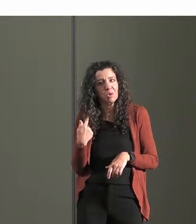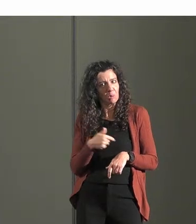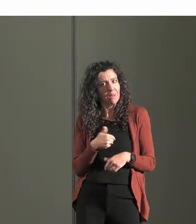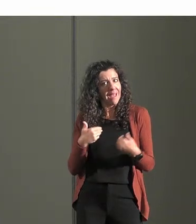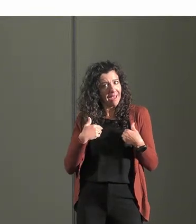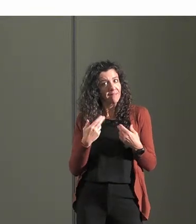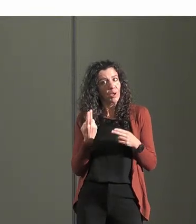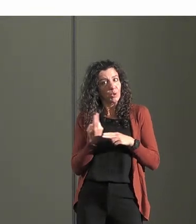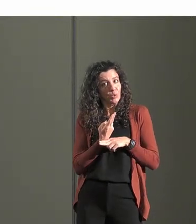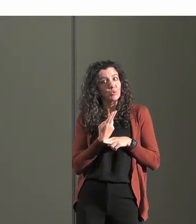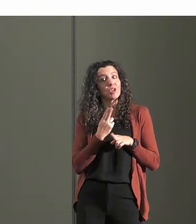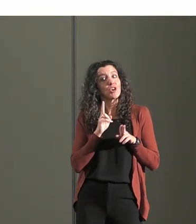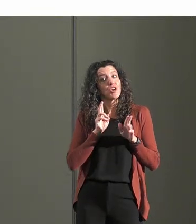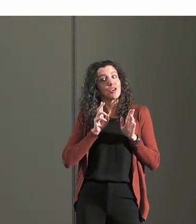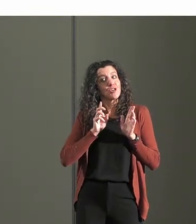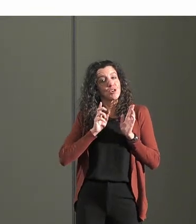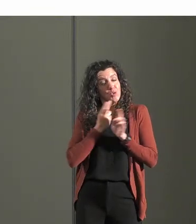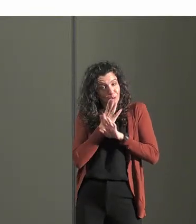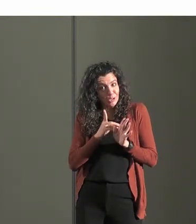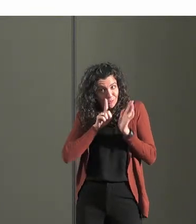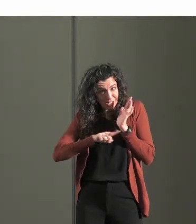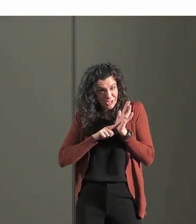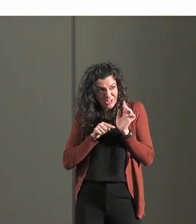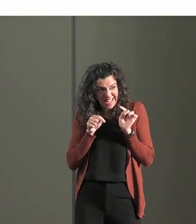related technology low-vision or blind we are doing